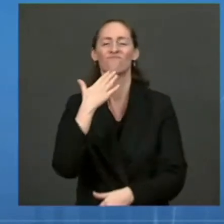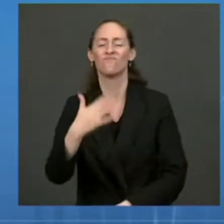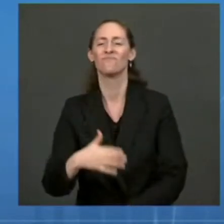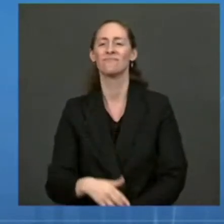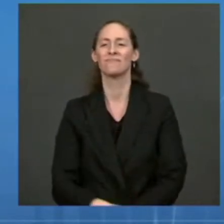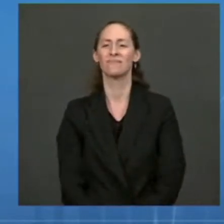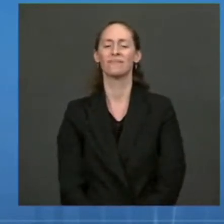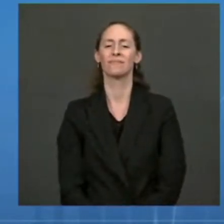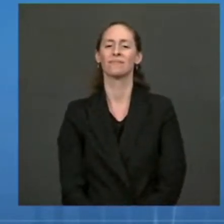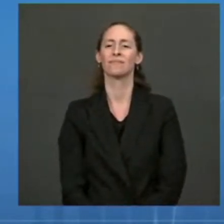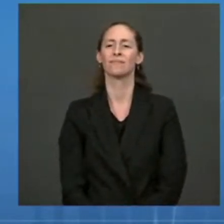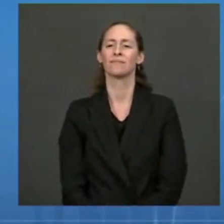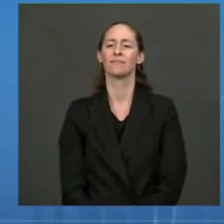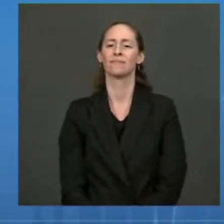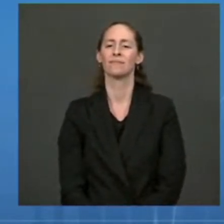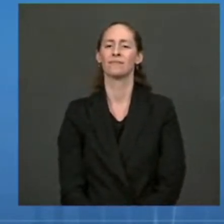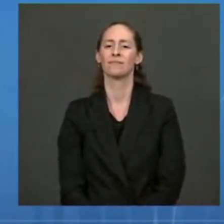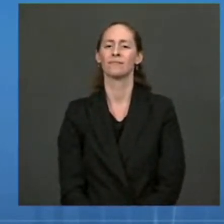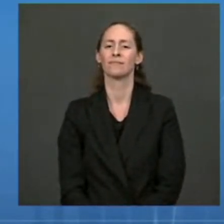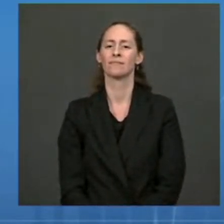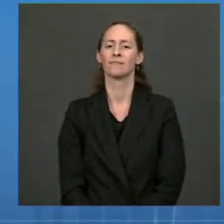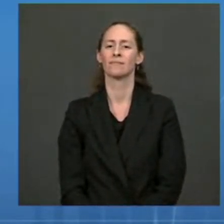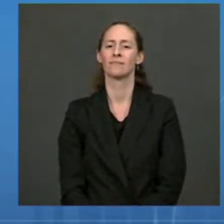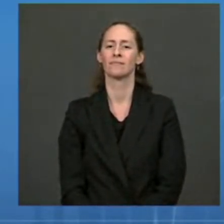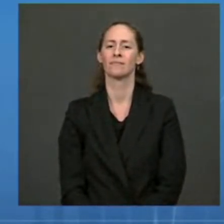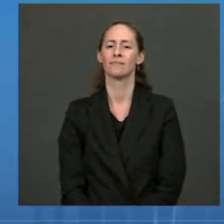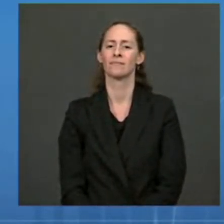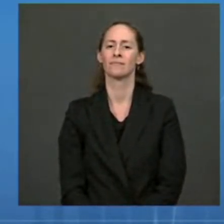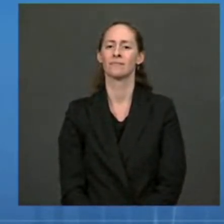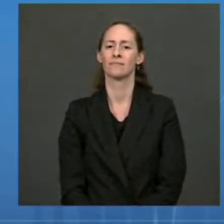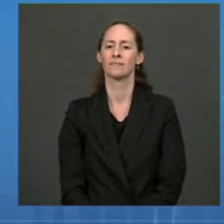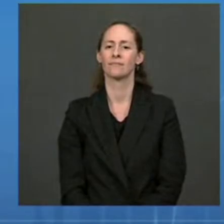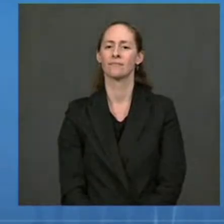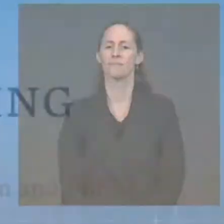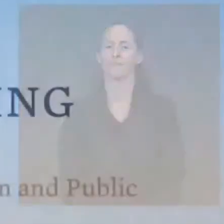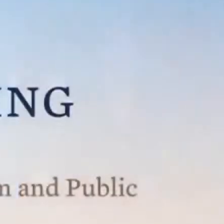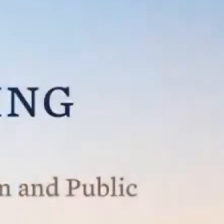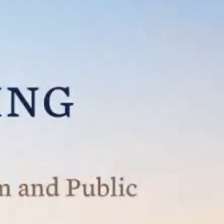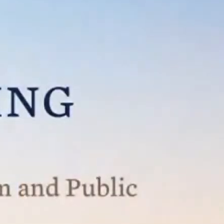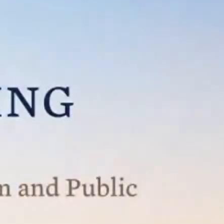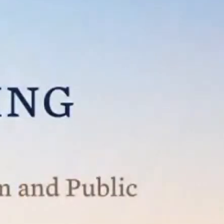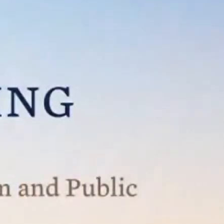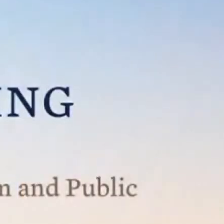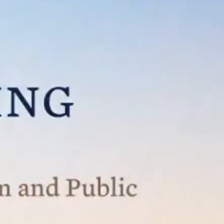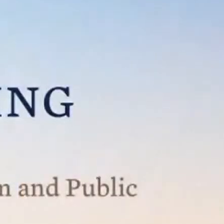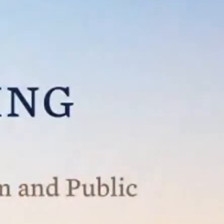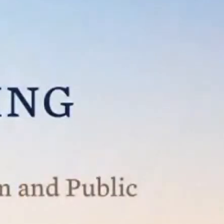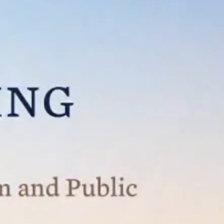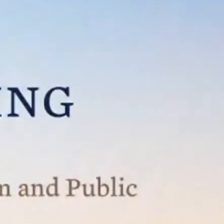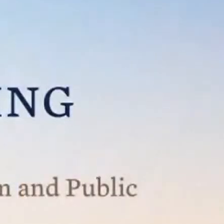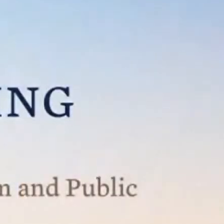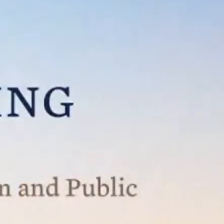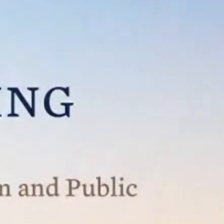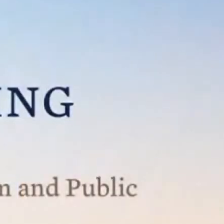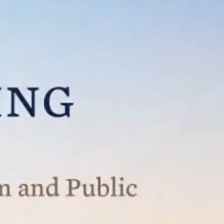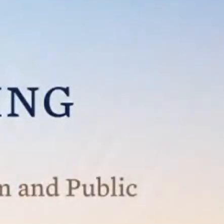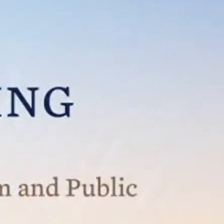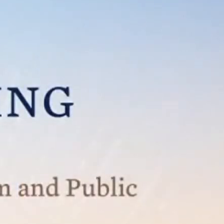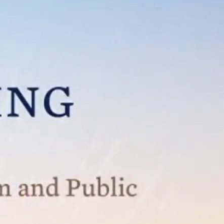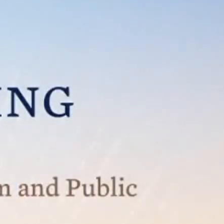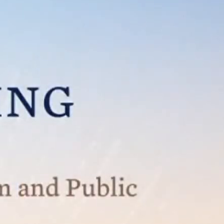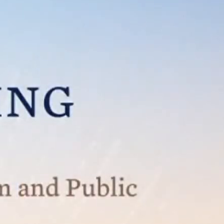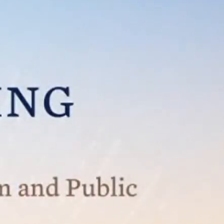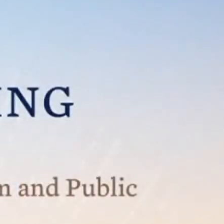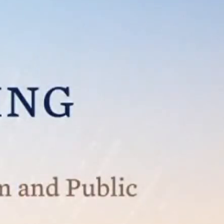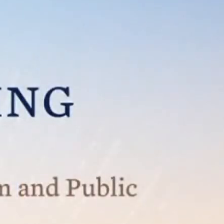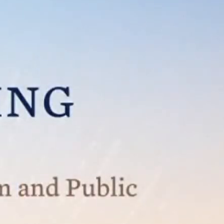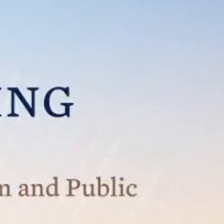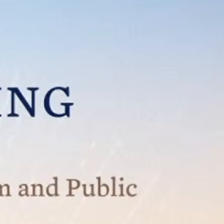TODAY AND WE LOOK FORWARD TO